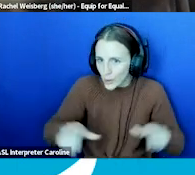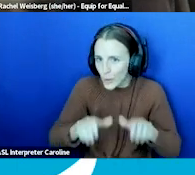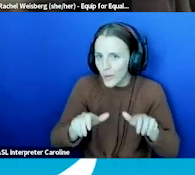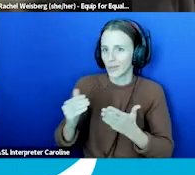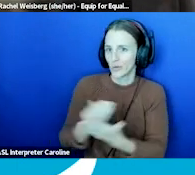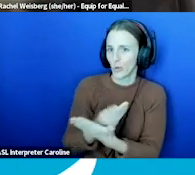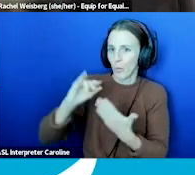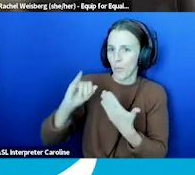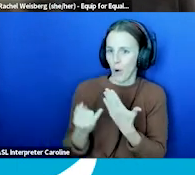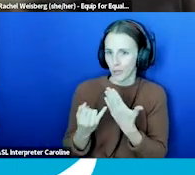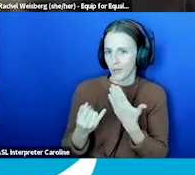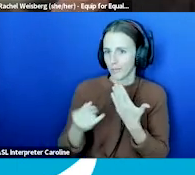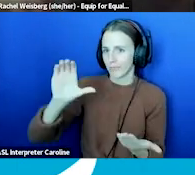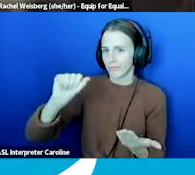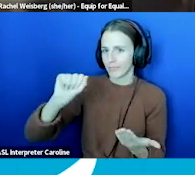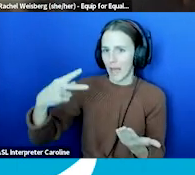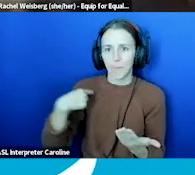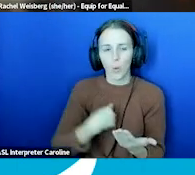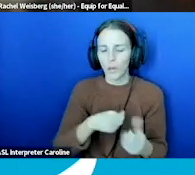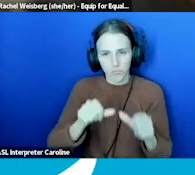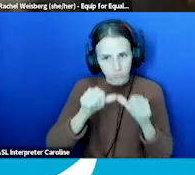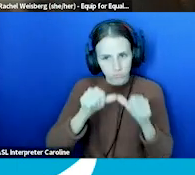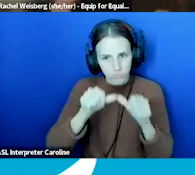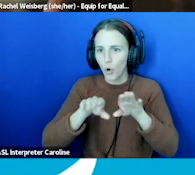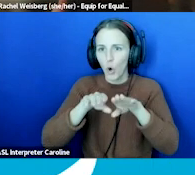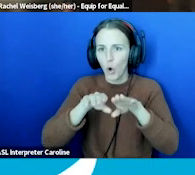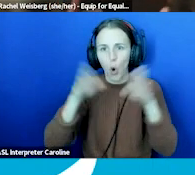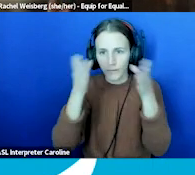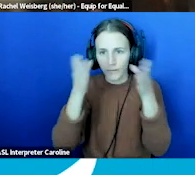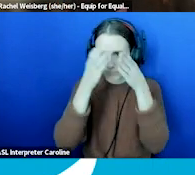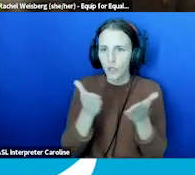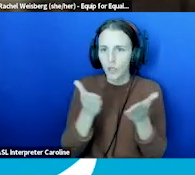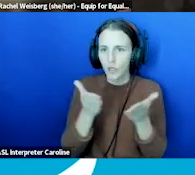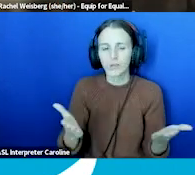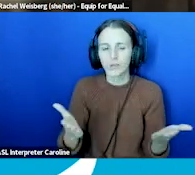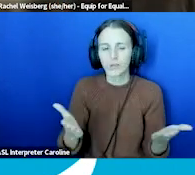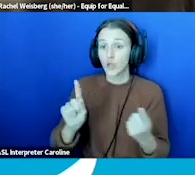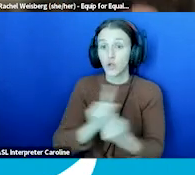WE WANTED FOLKS TO KNOW WHO WE ARE, WHAT WE ARE DOING, THE NEW PROJECT WE HAVE.